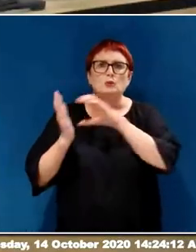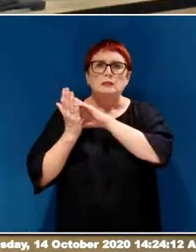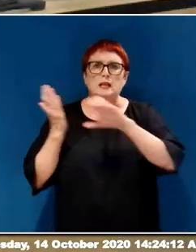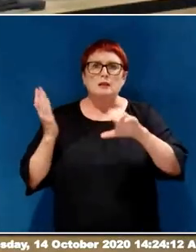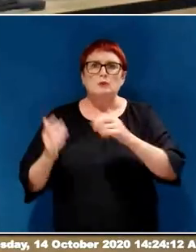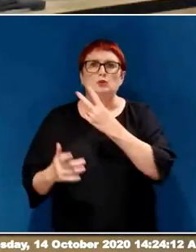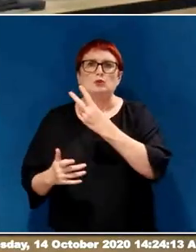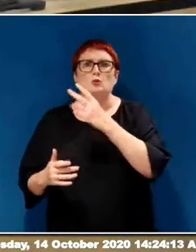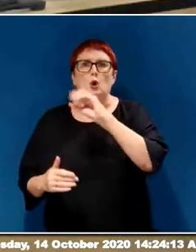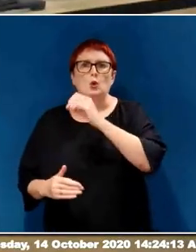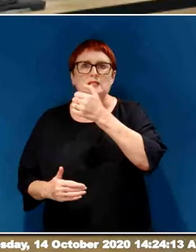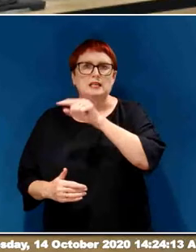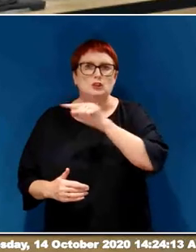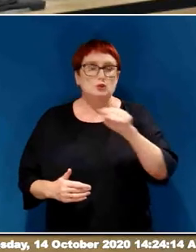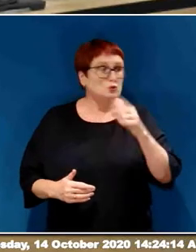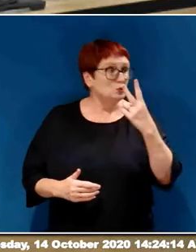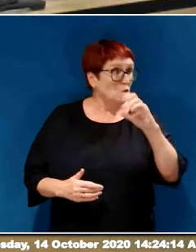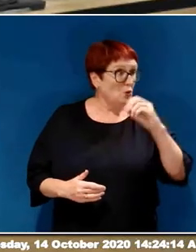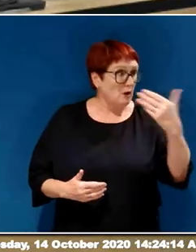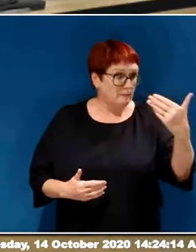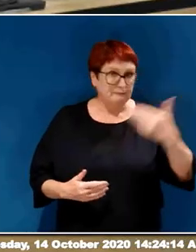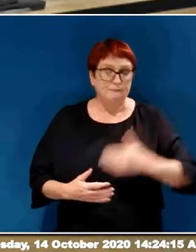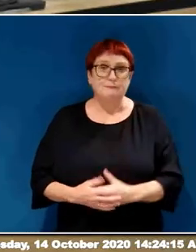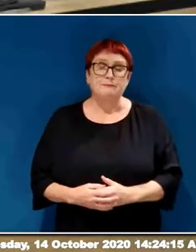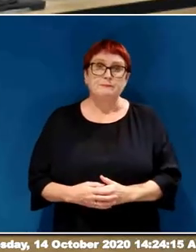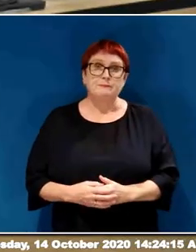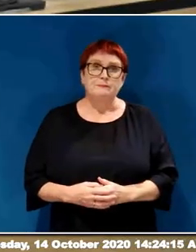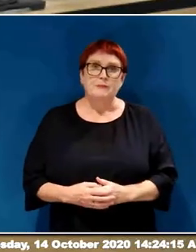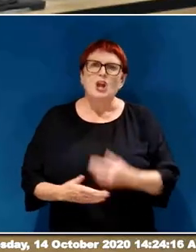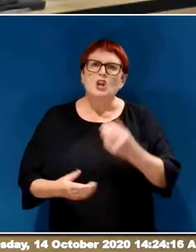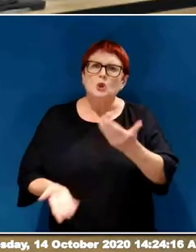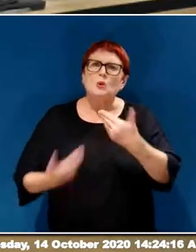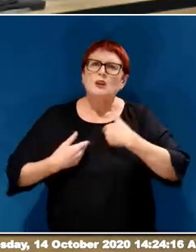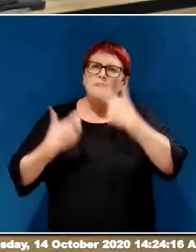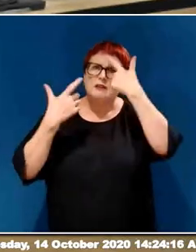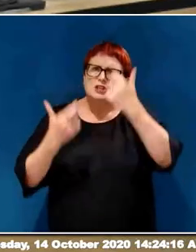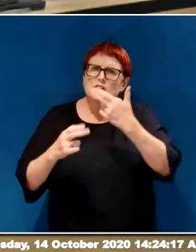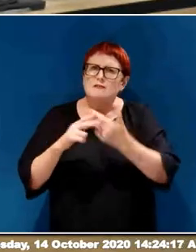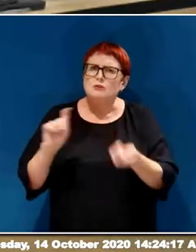suggested by you. How would you encapsulate the key?